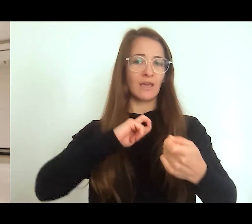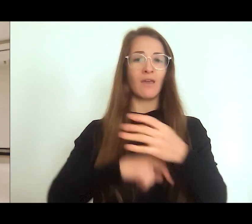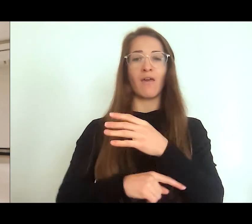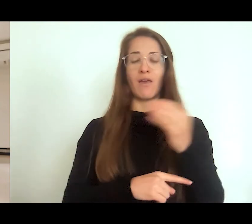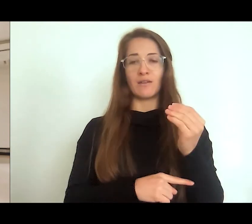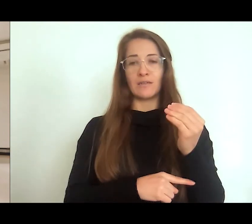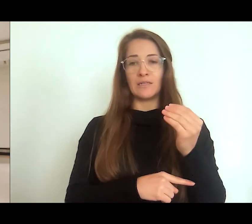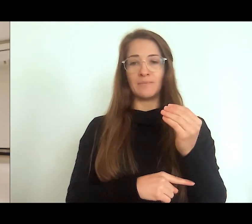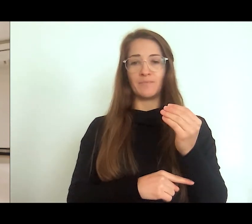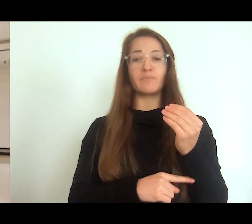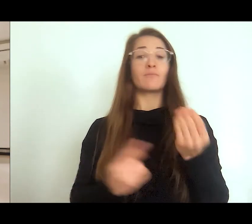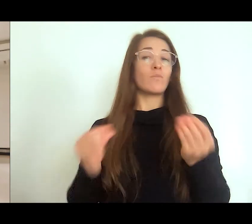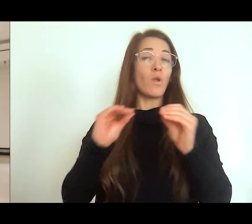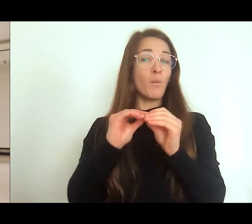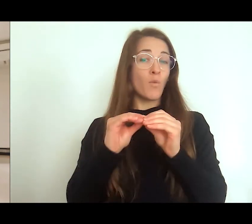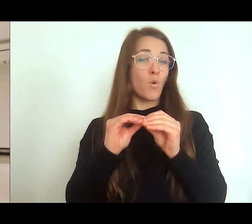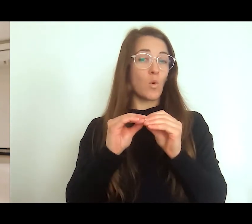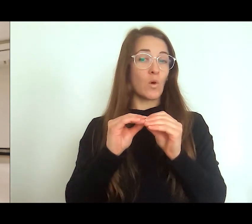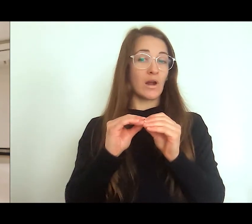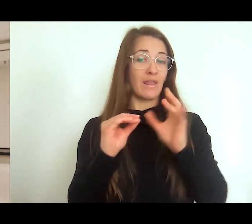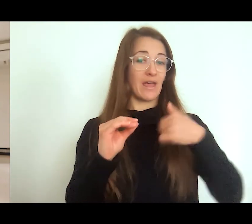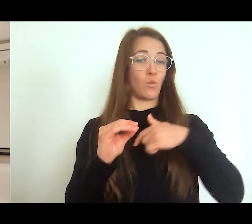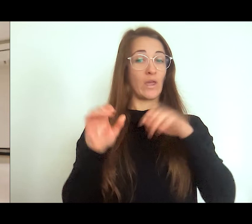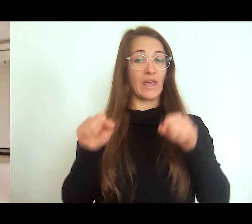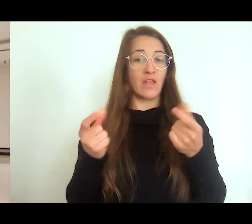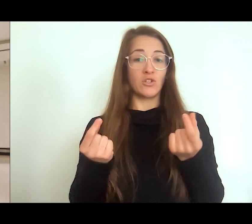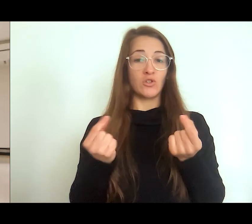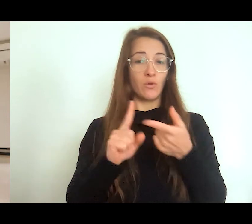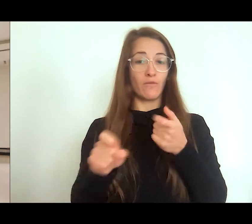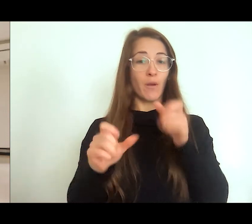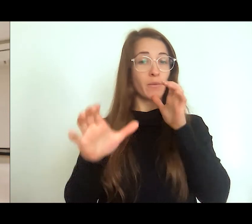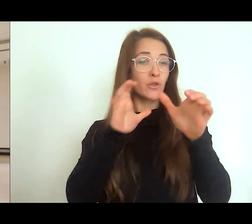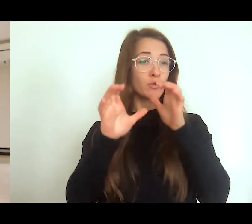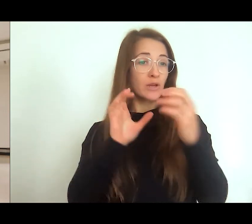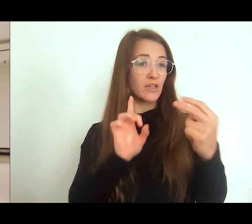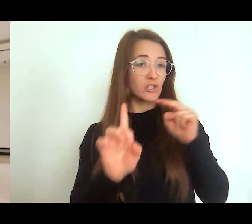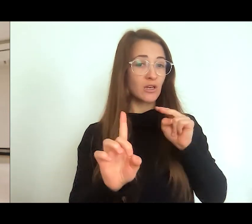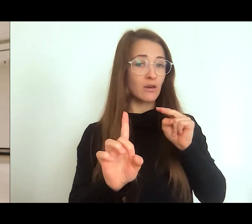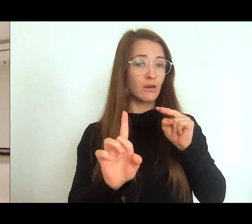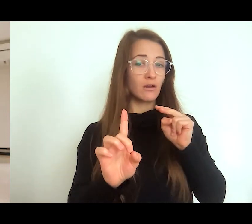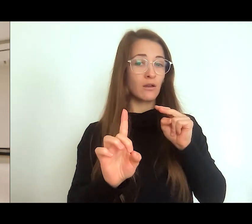LEARNING IN. IT WILL NEVER STOP CHANGING. THE MORE THAT WE CAN DO FROM A